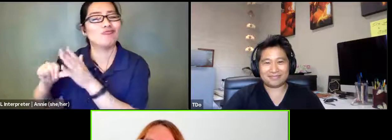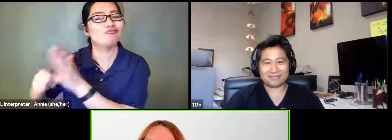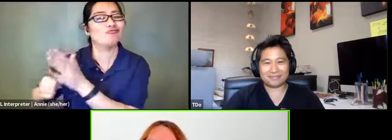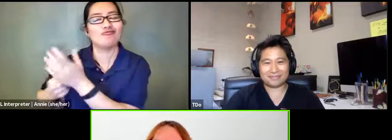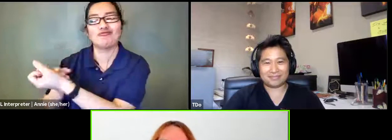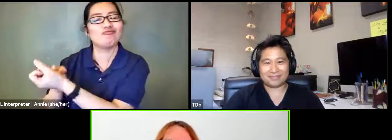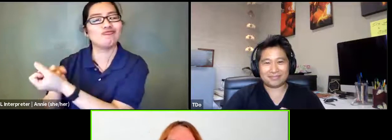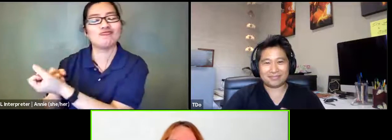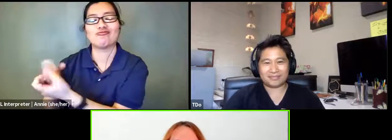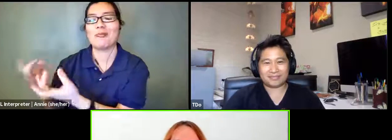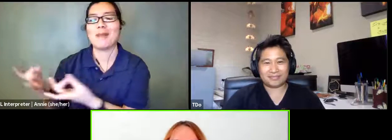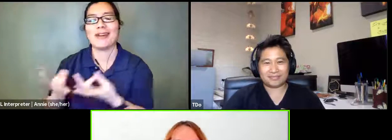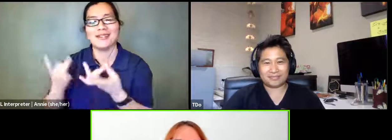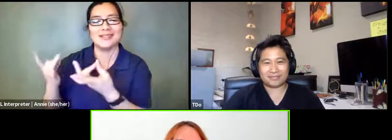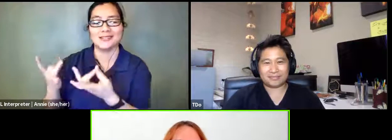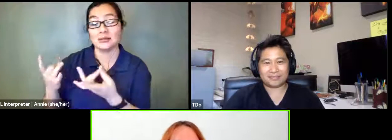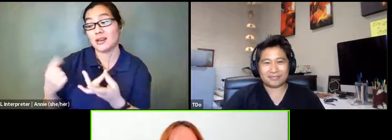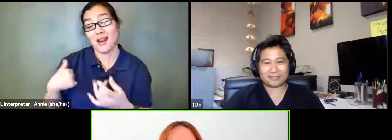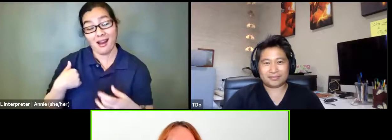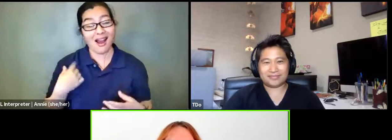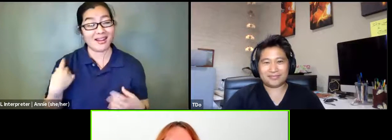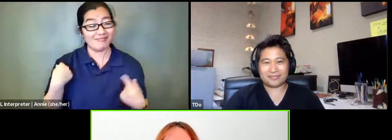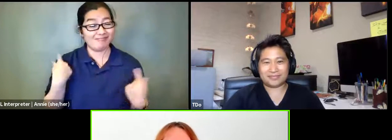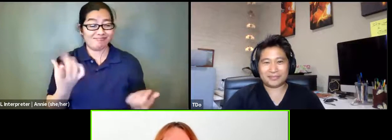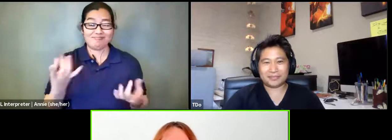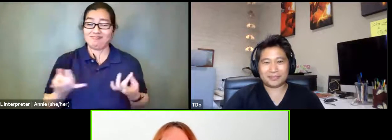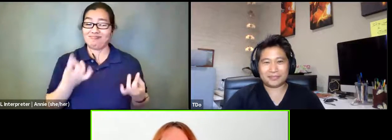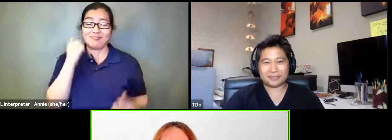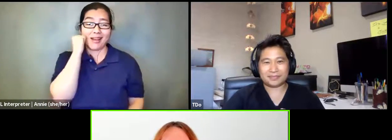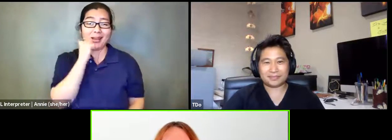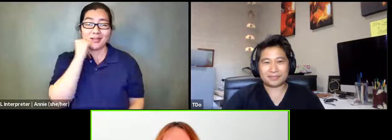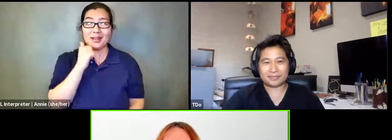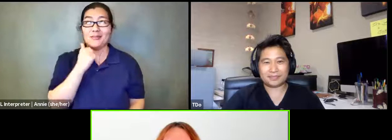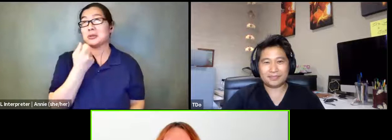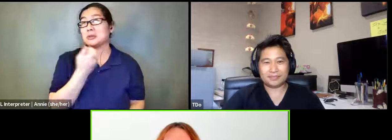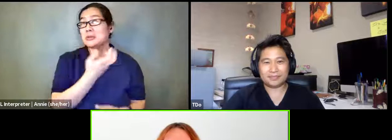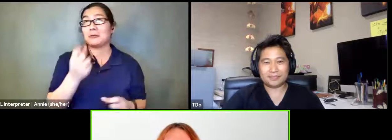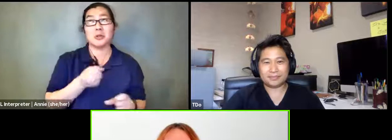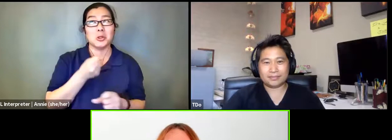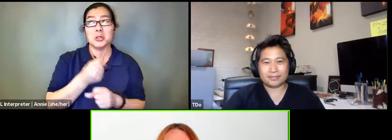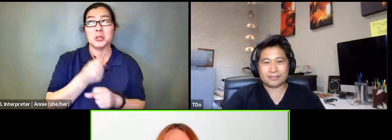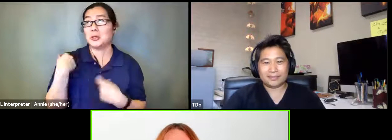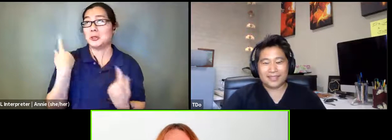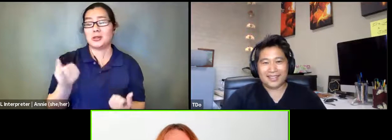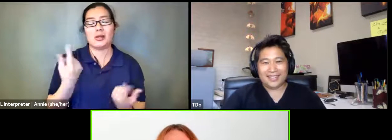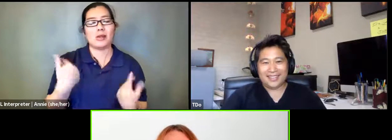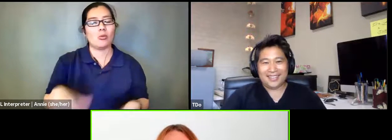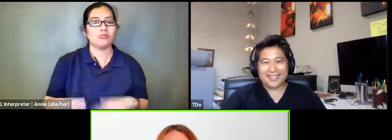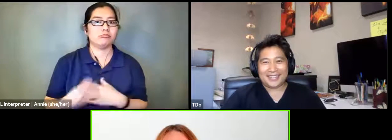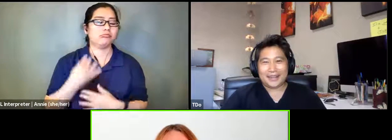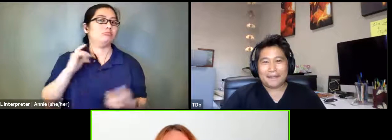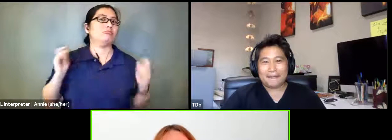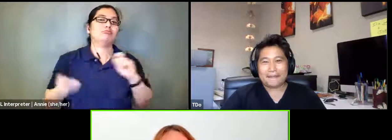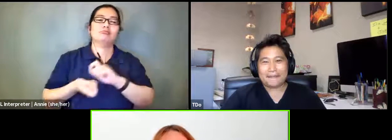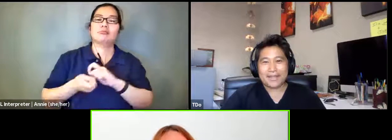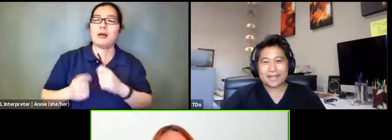meditated every day for several years and it makes a big difference for me. Thank you